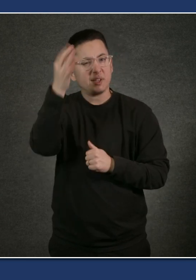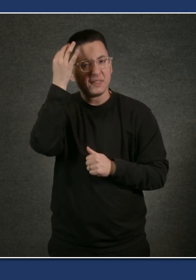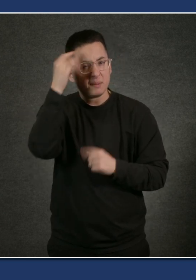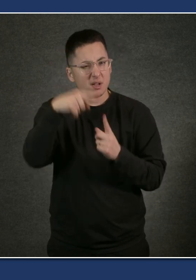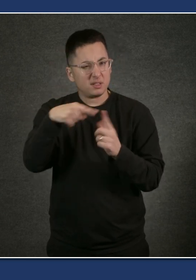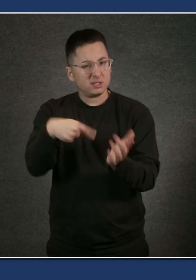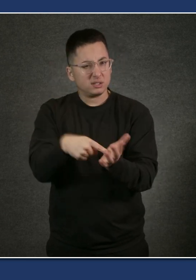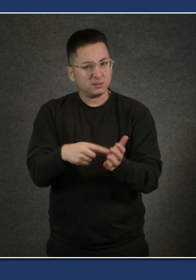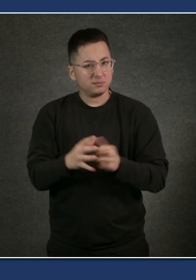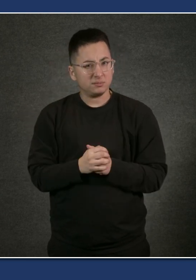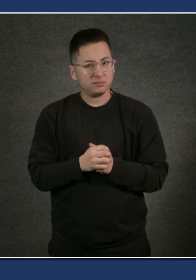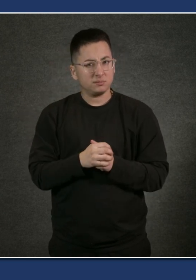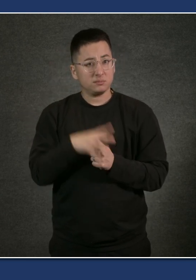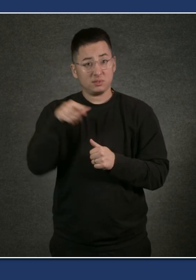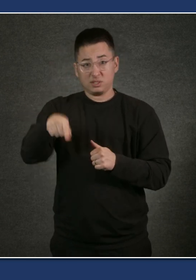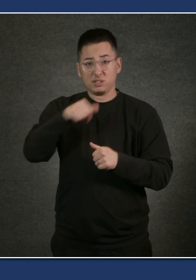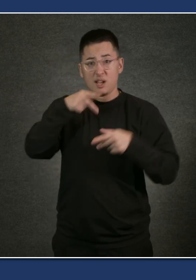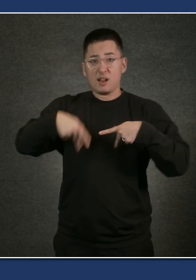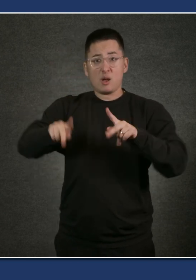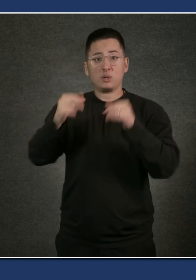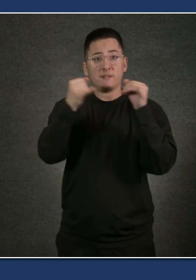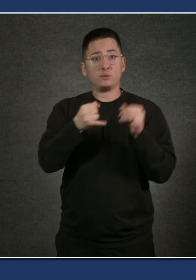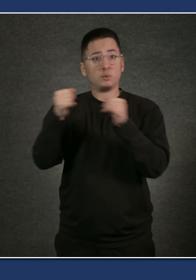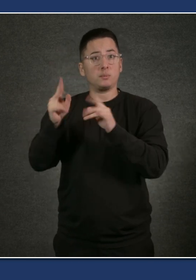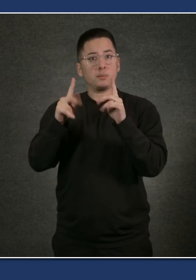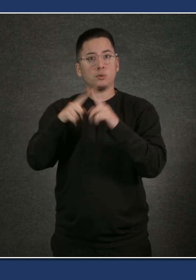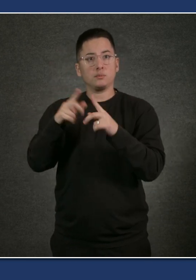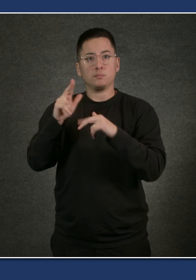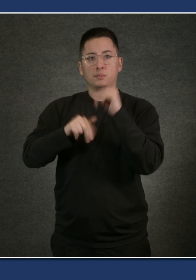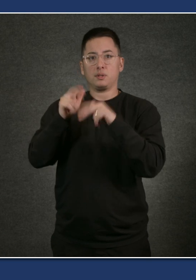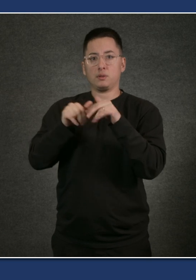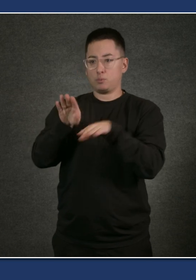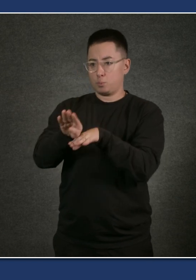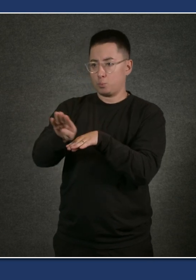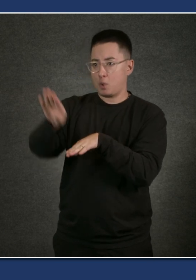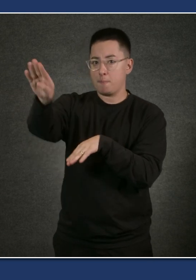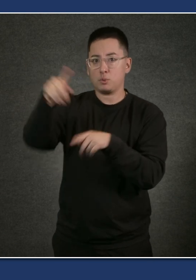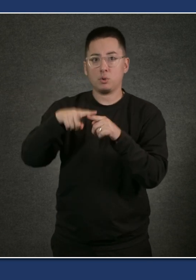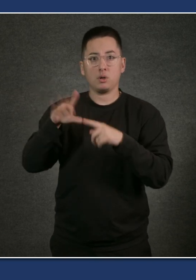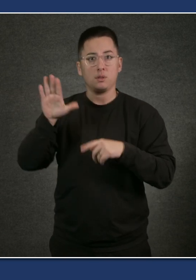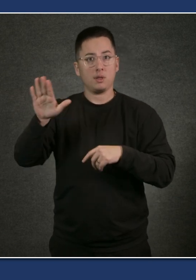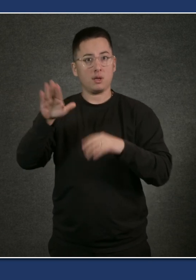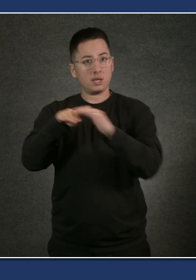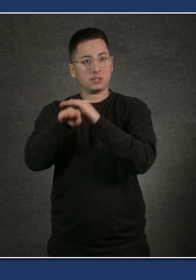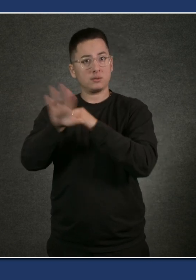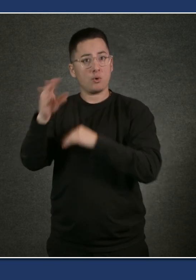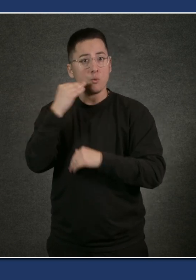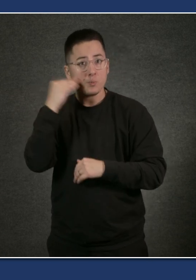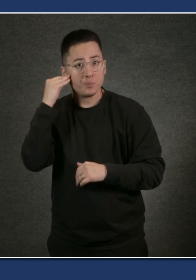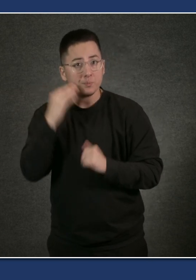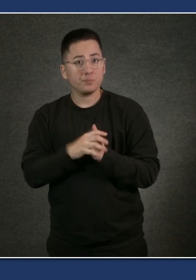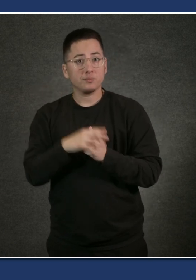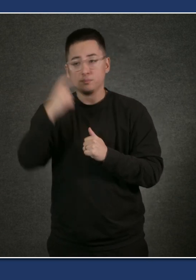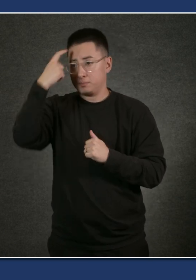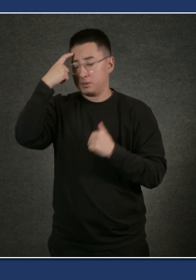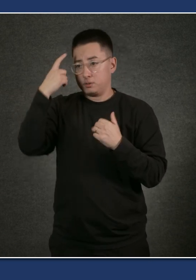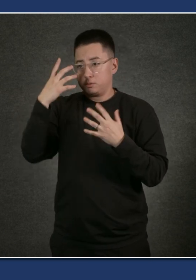to build a ramp to access their homes, mentally cope and readjust for the new life ahead of them,